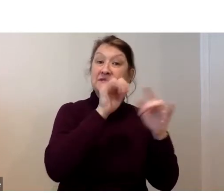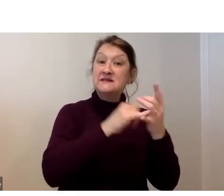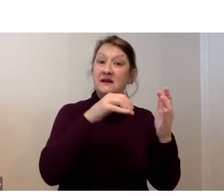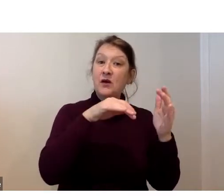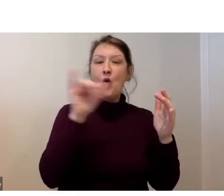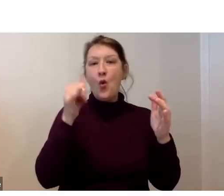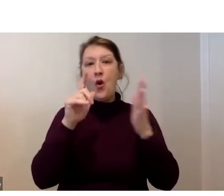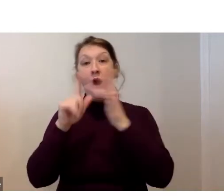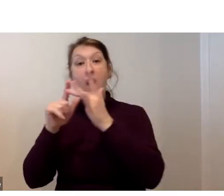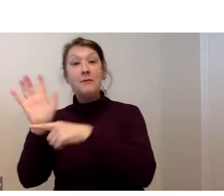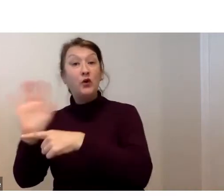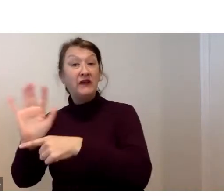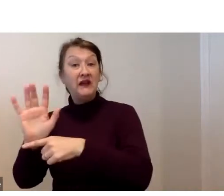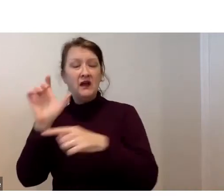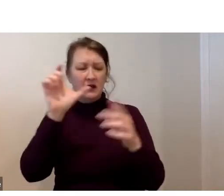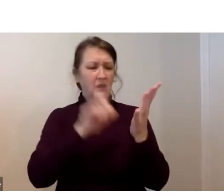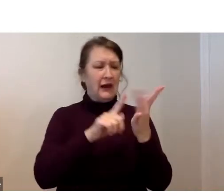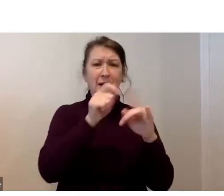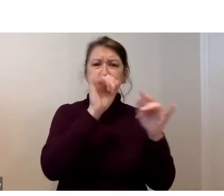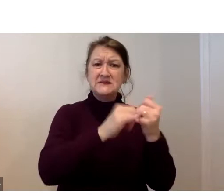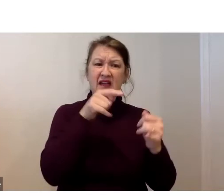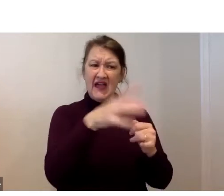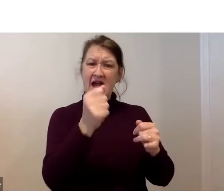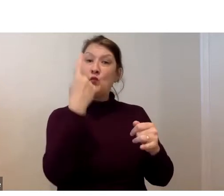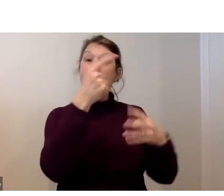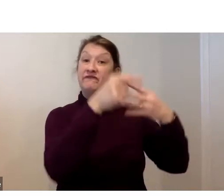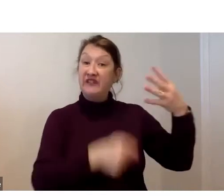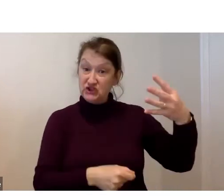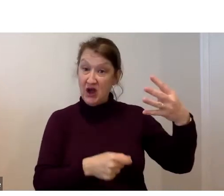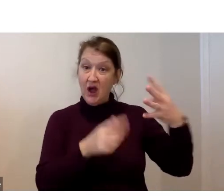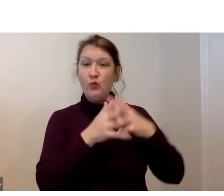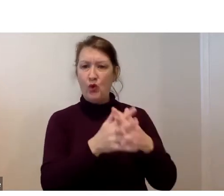where they auto caption.